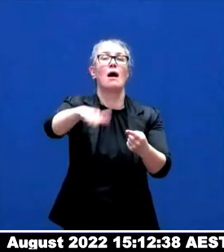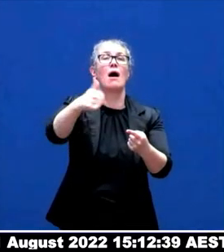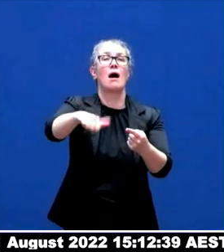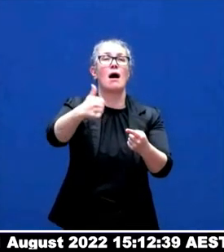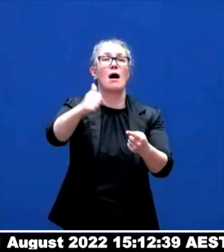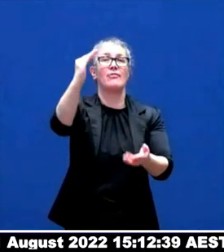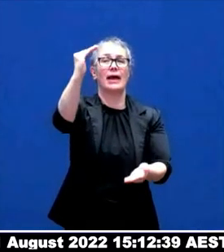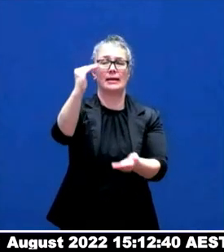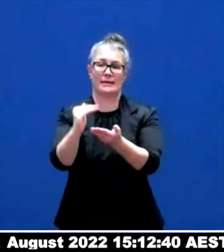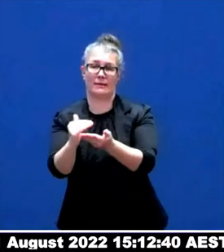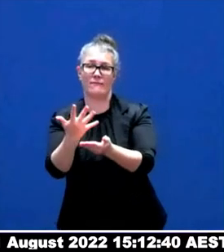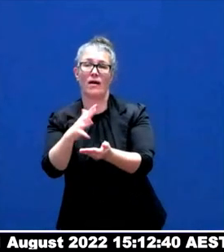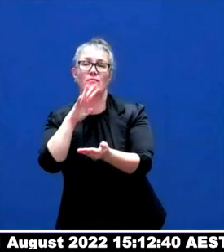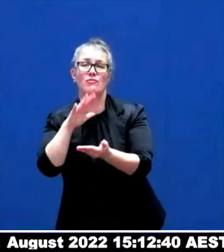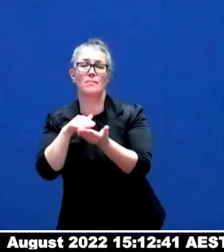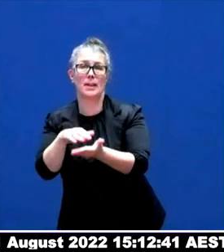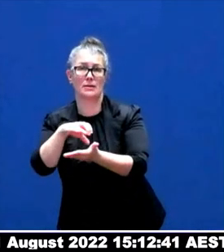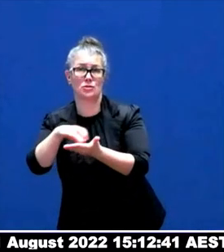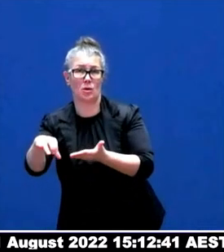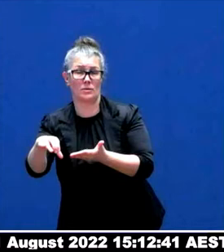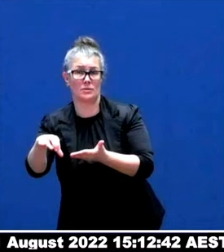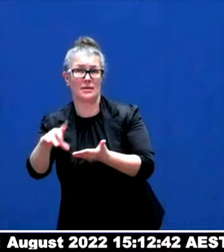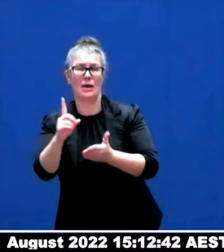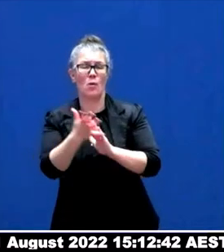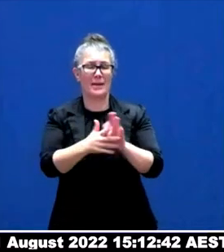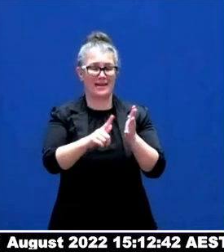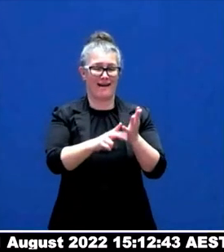If that's the correct explanation, it's not really an under-spend. I know that's what they've said in their statement.